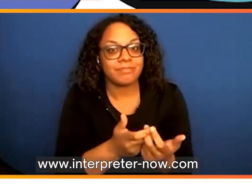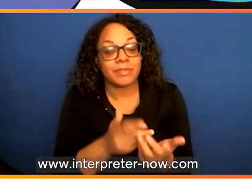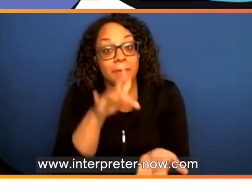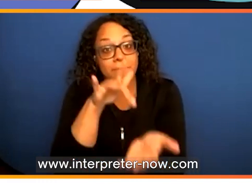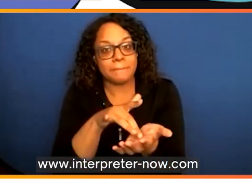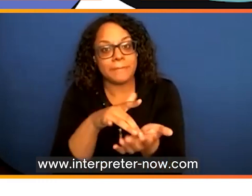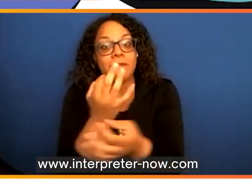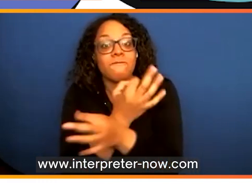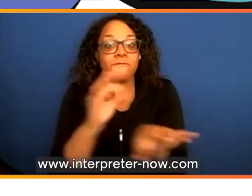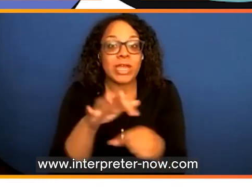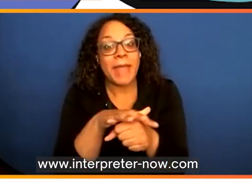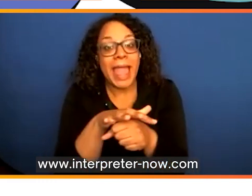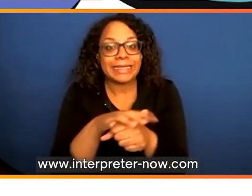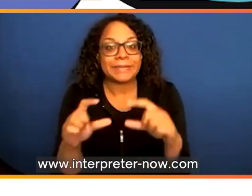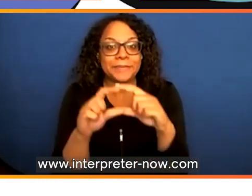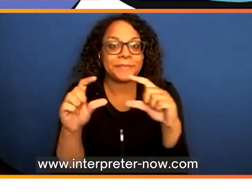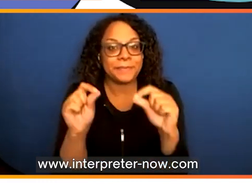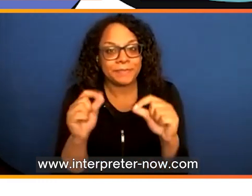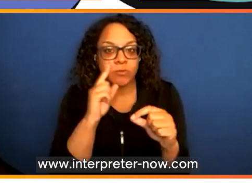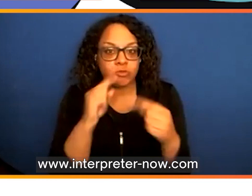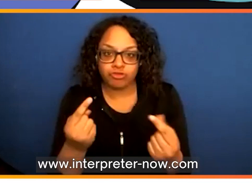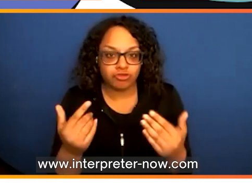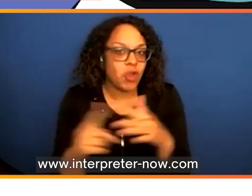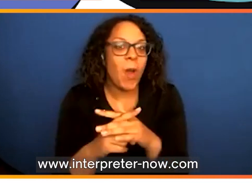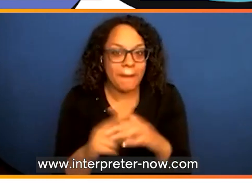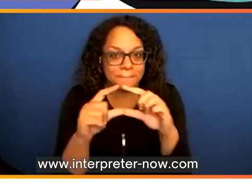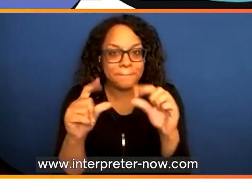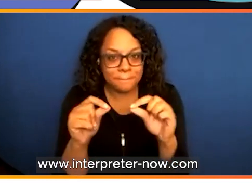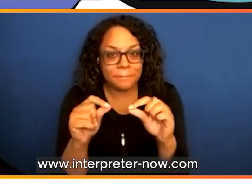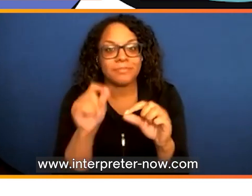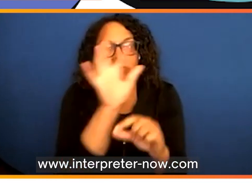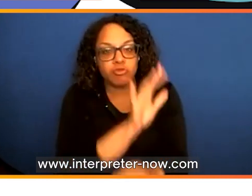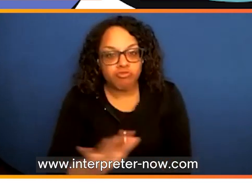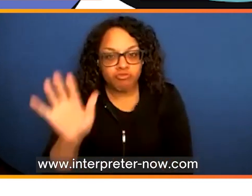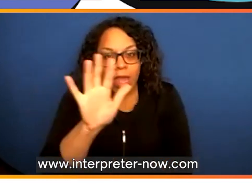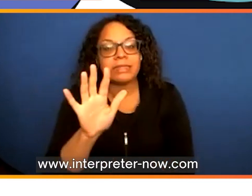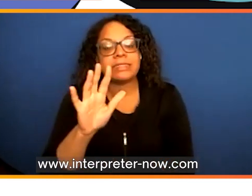But everything else was a conglomeration; read this article, watch this video, stand